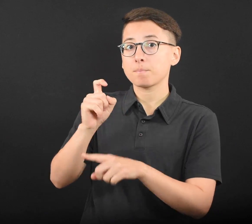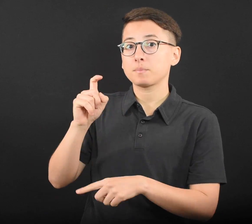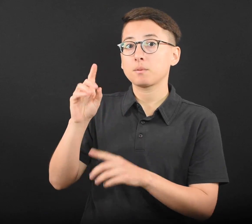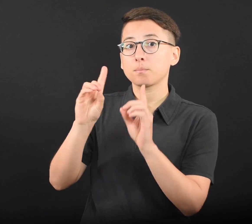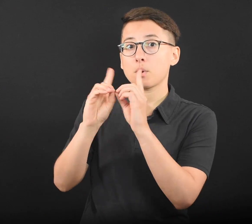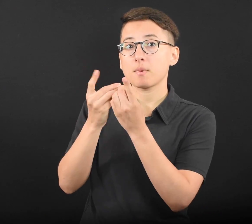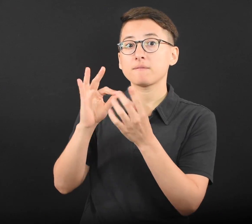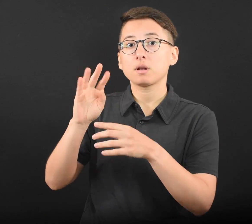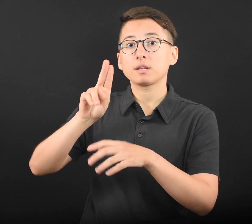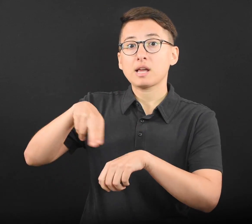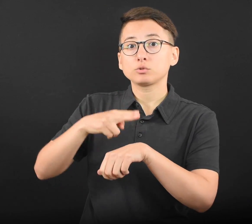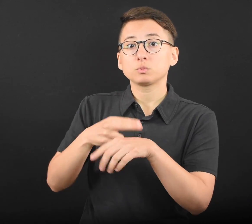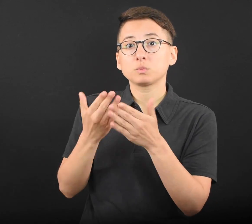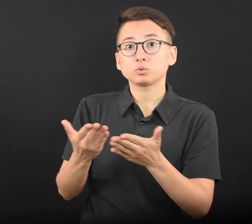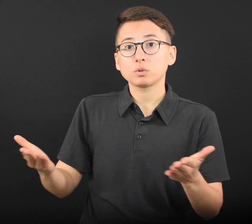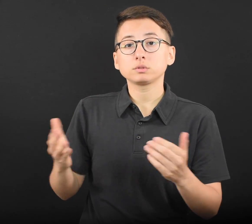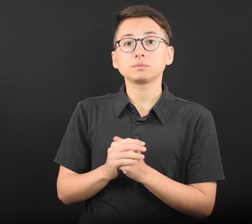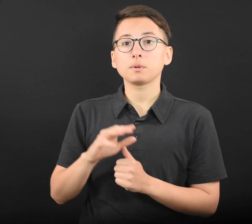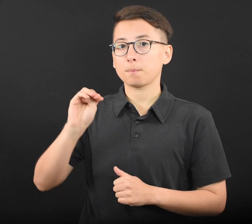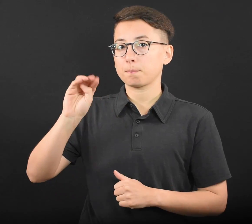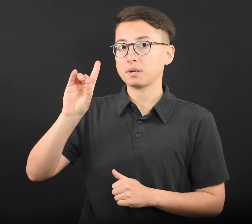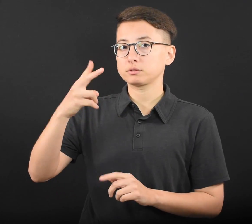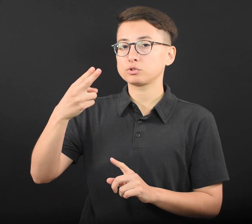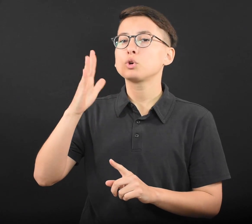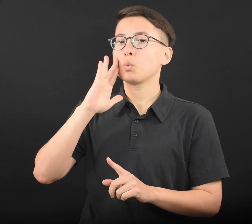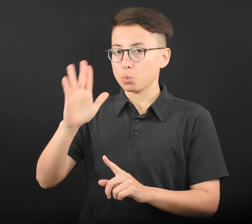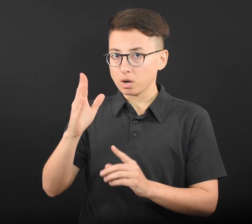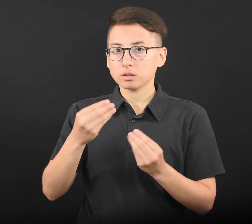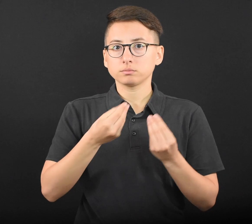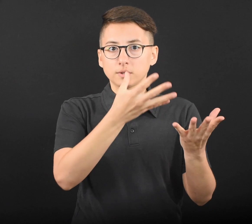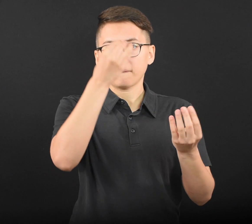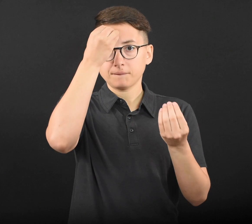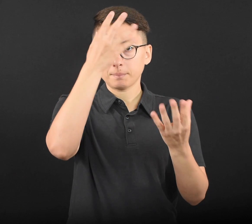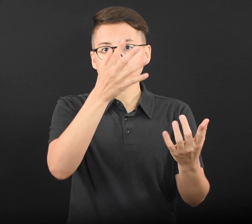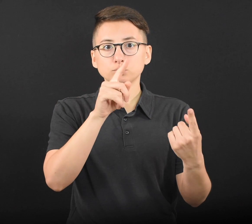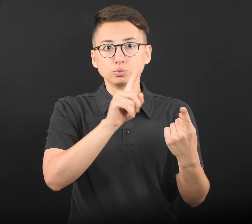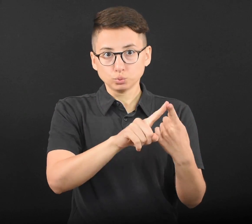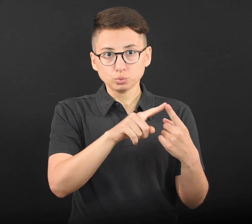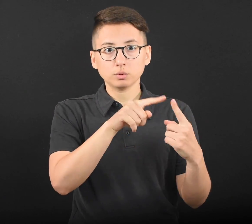The Minnesota Department of Health will provide recipients’ contact information